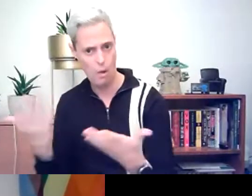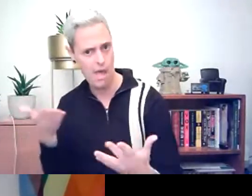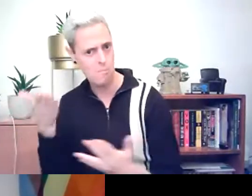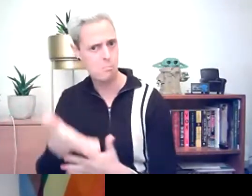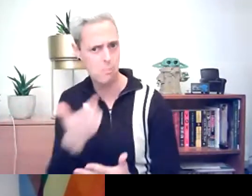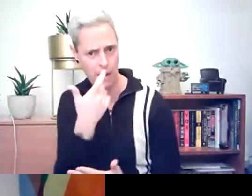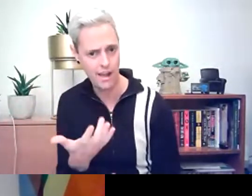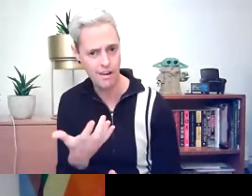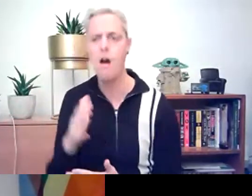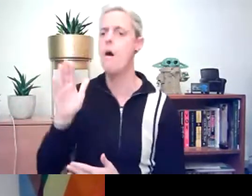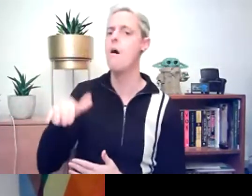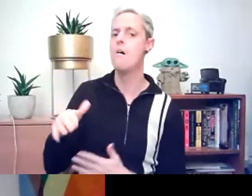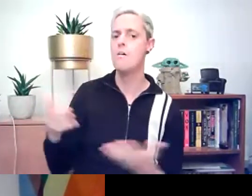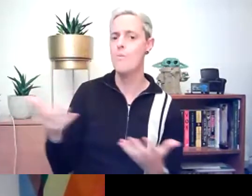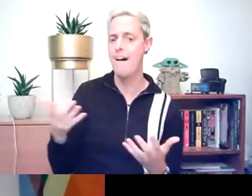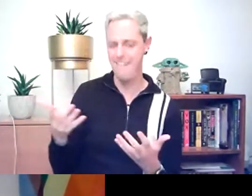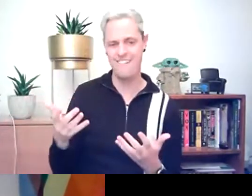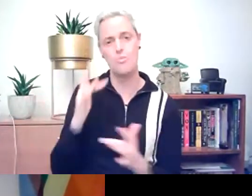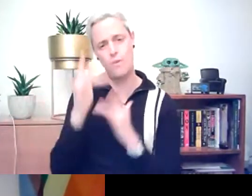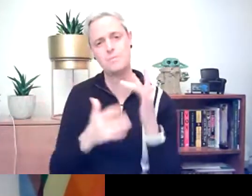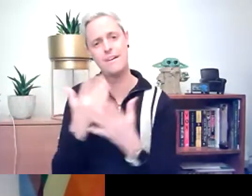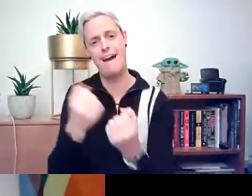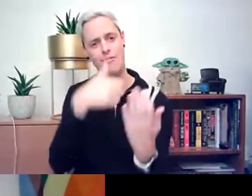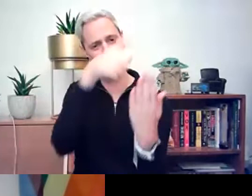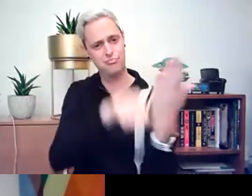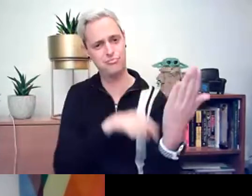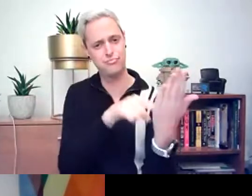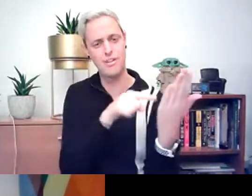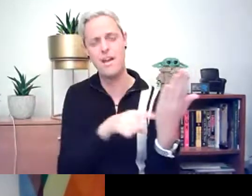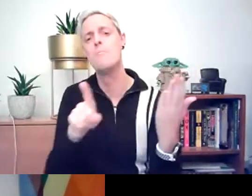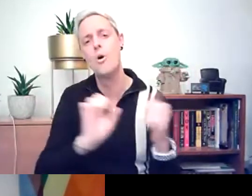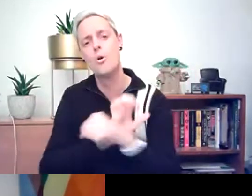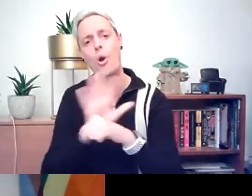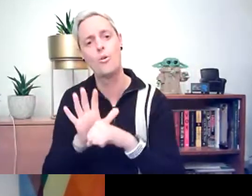because it's not those people over there or this group of clients it's us, and 18:19:23 my community, they're struggling, you know. 18:19:28 And what were some of the key findings from that.